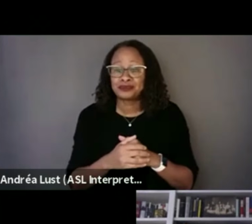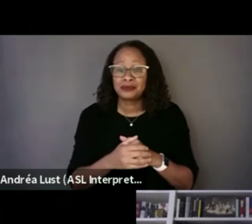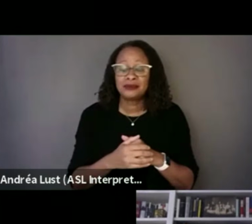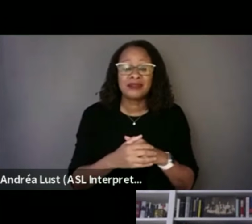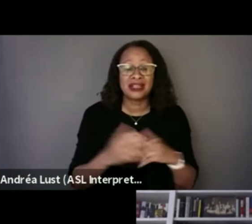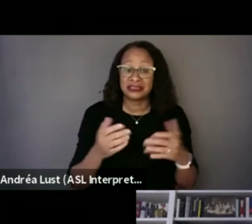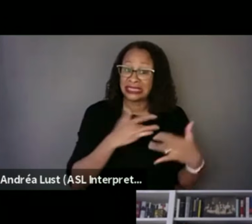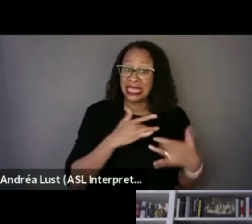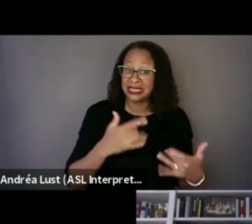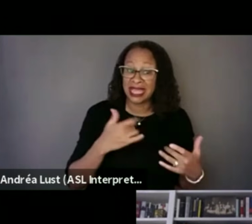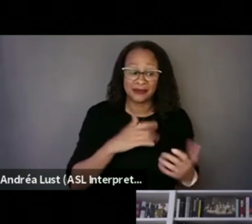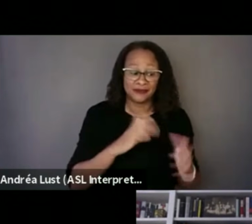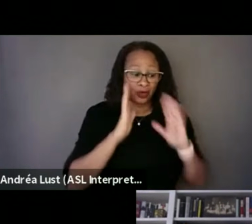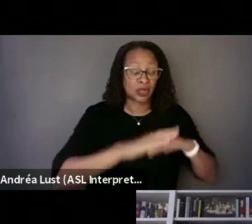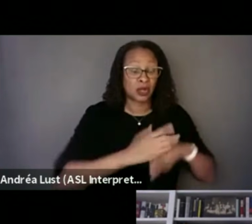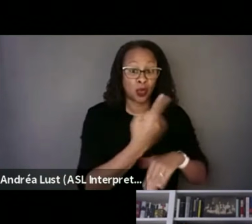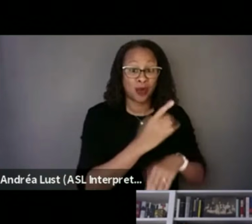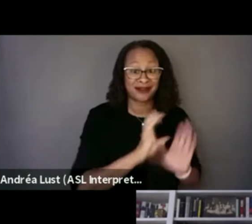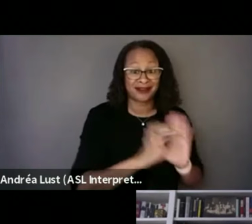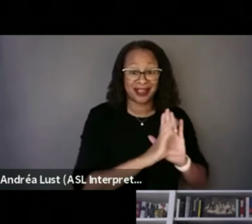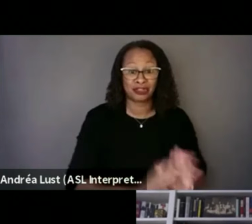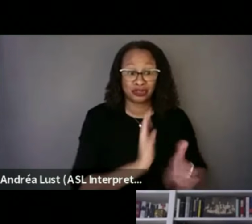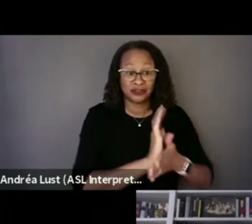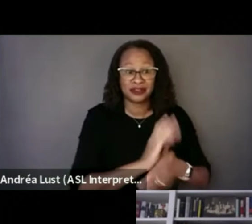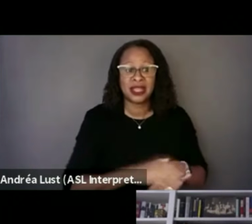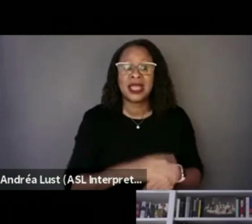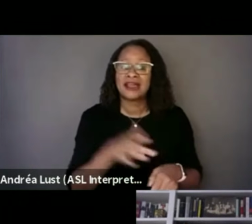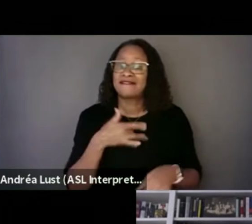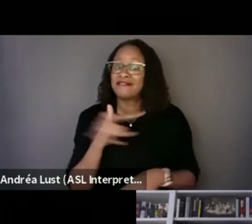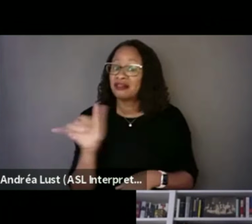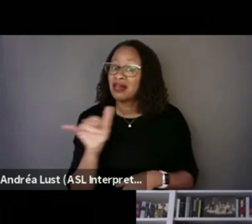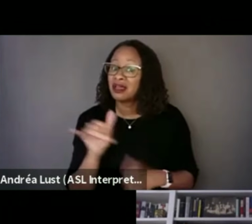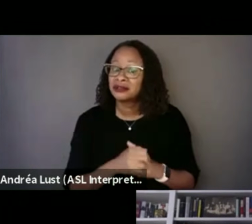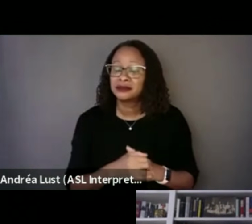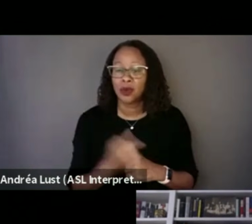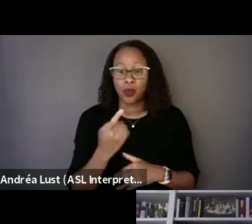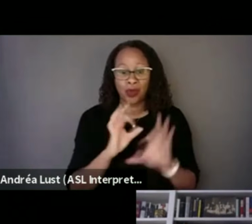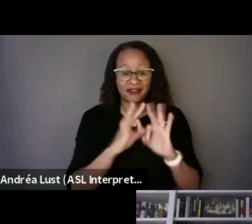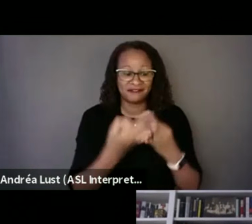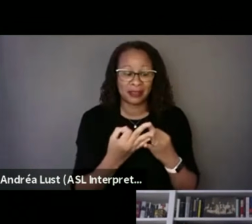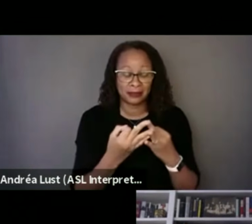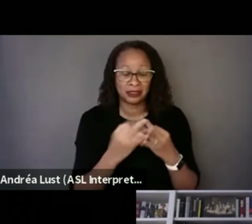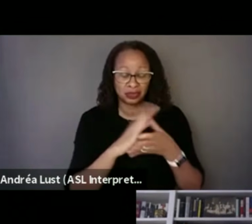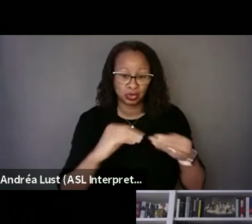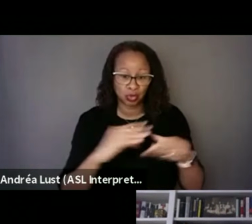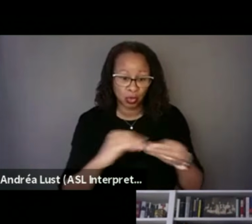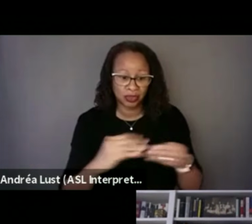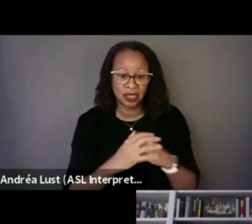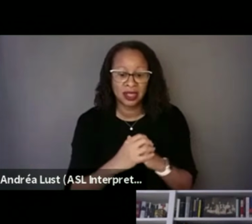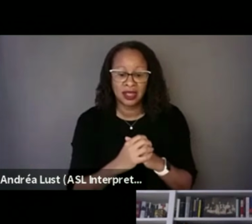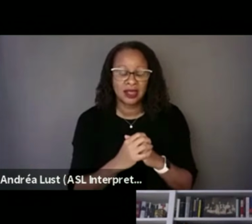character driven films. And it felt like one family's story was too anemic,